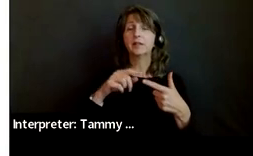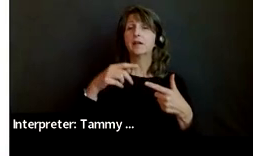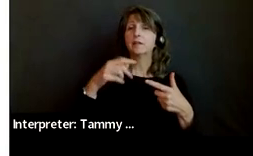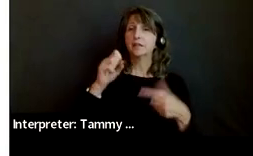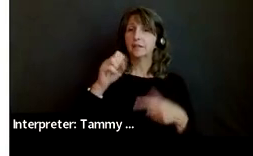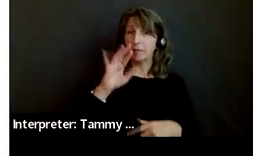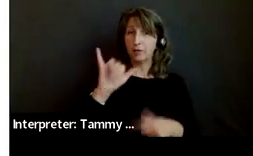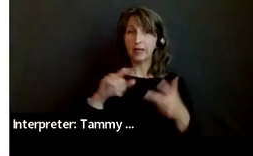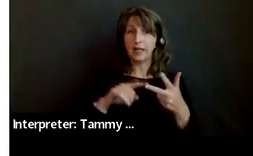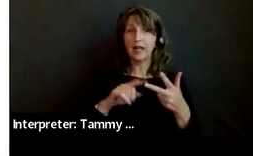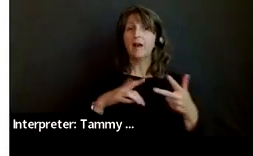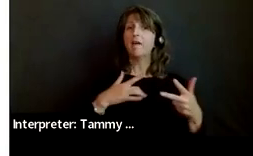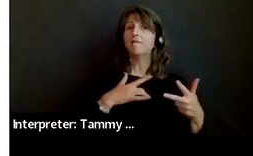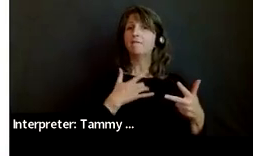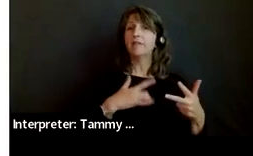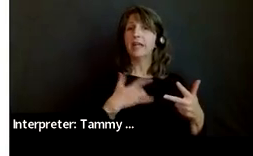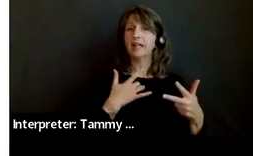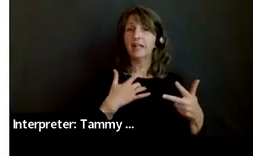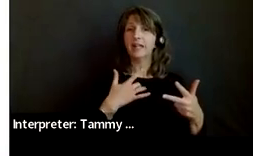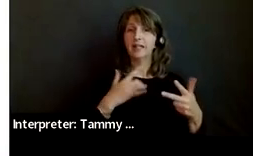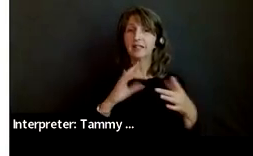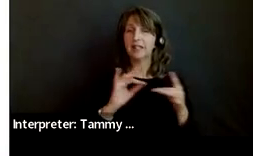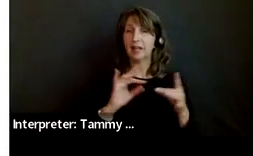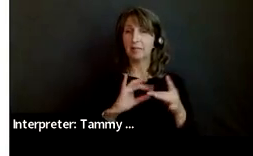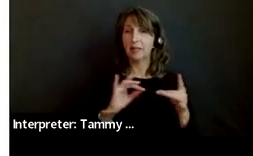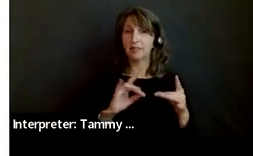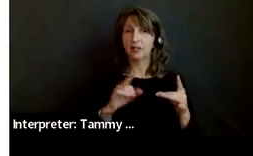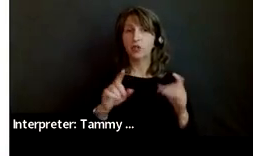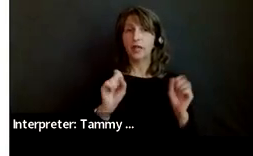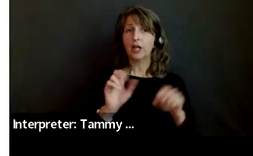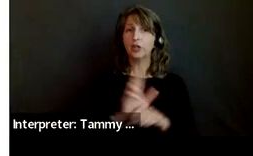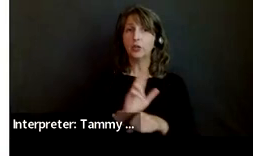You can utilize this using this basic feeling reflection formula, which is I hear whatever event has happened to them that might be the traumatic.